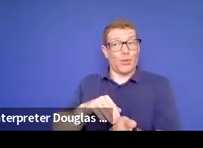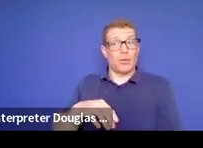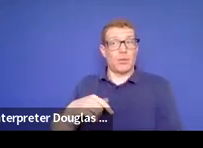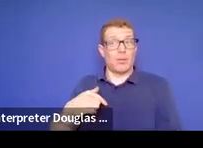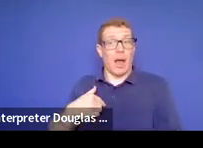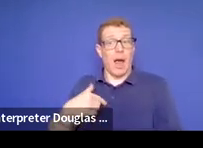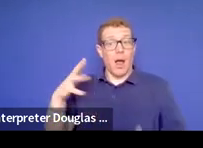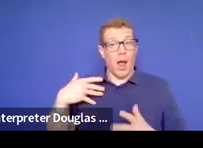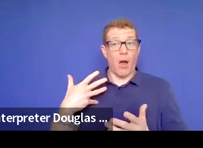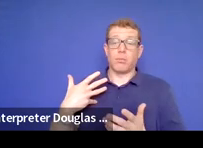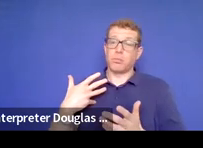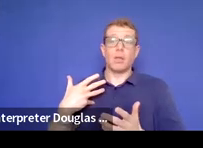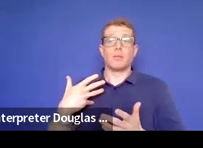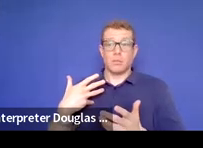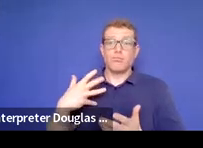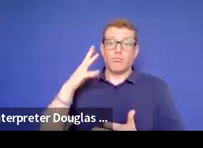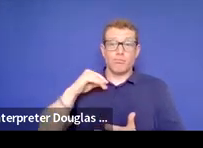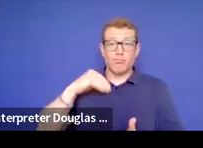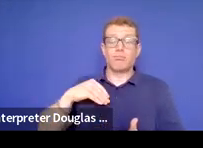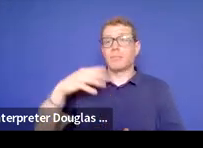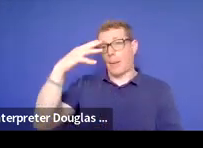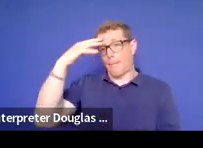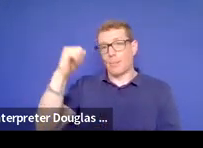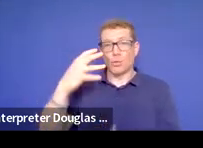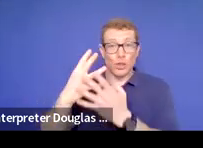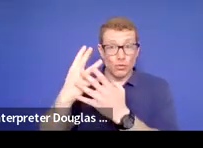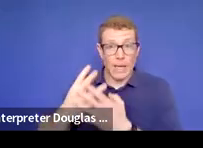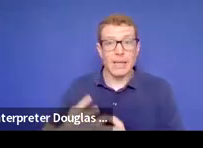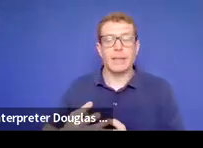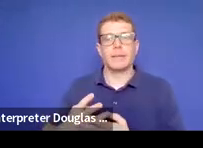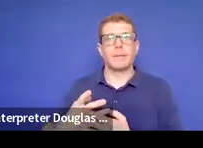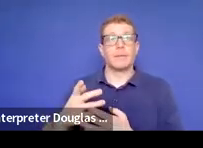I'm gonna make sure my numbers hopefully stay the same or at least close.